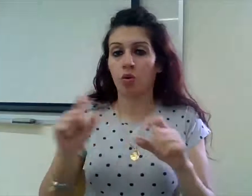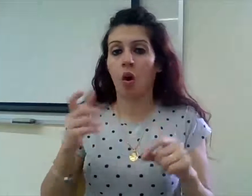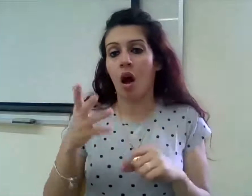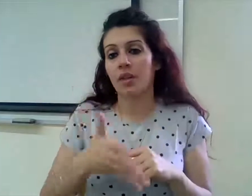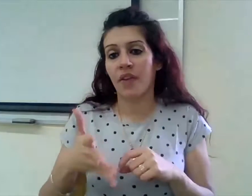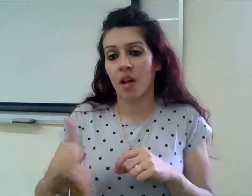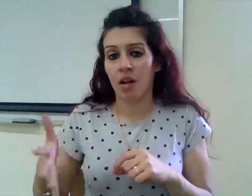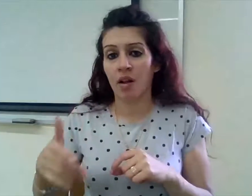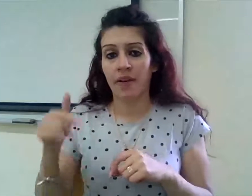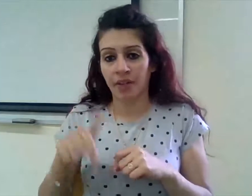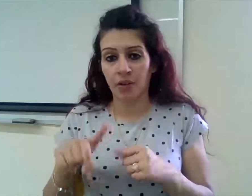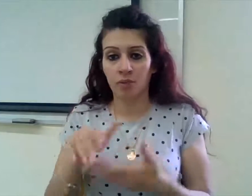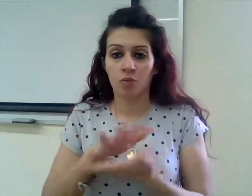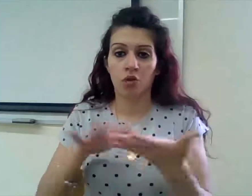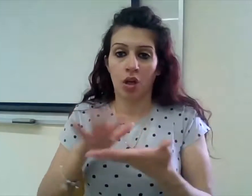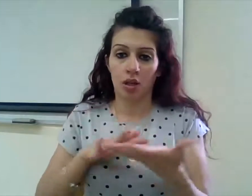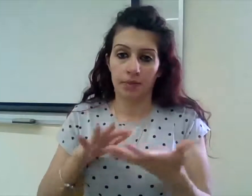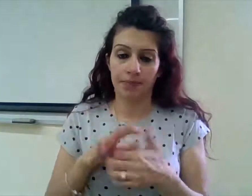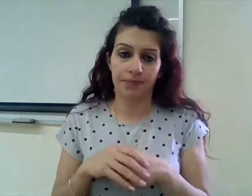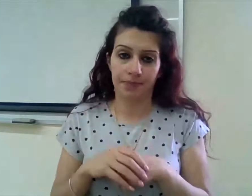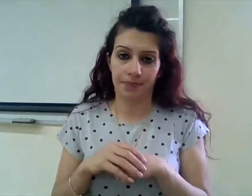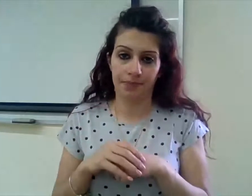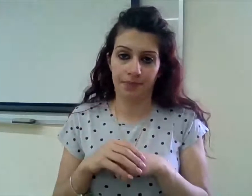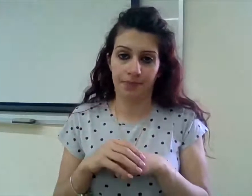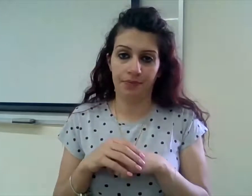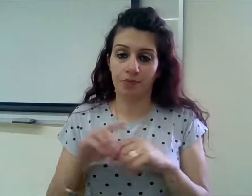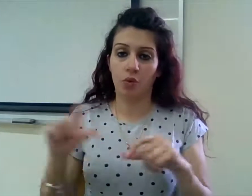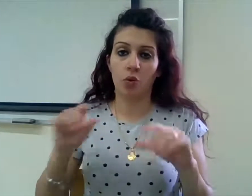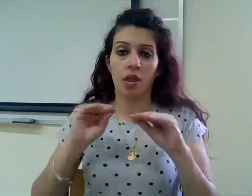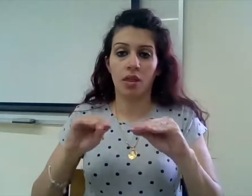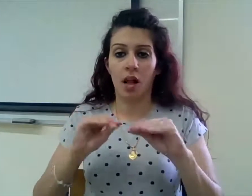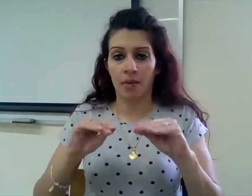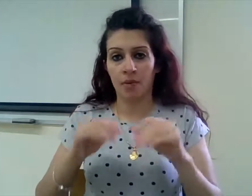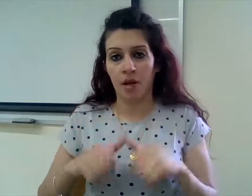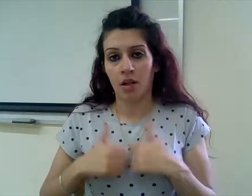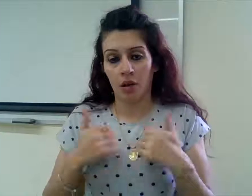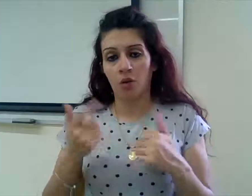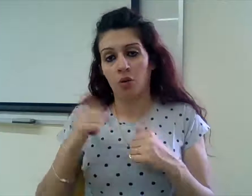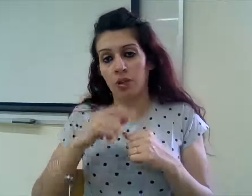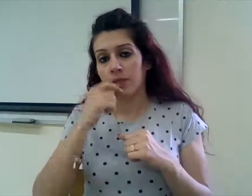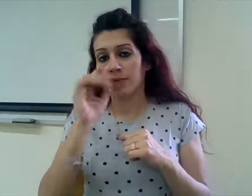did with the other presenters we will share your video for the first few